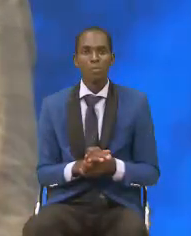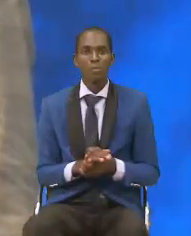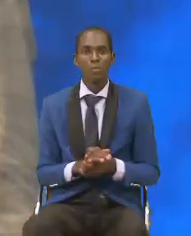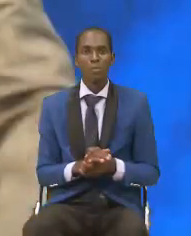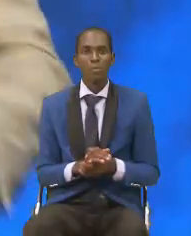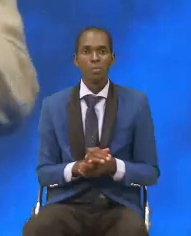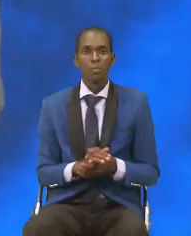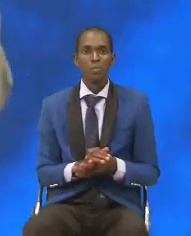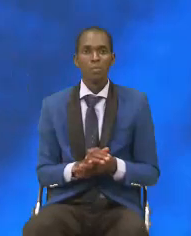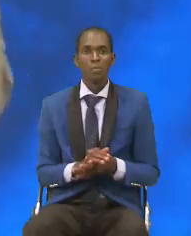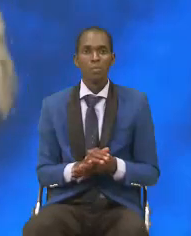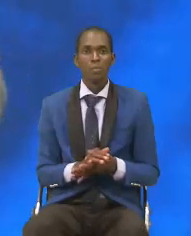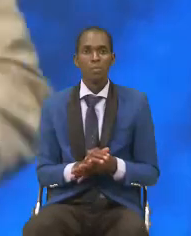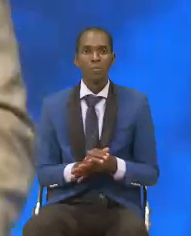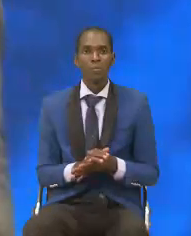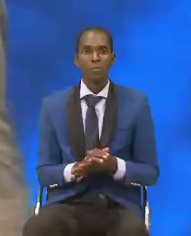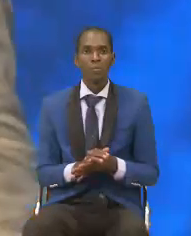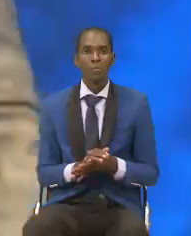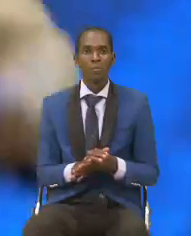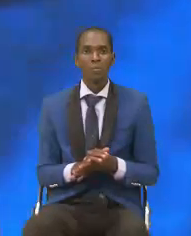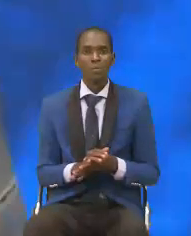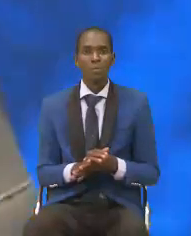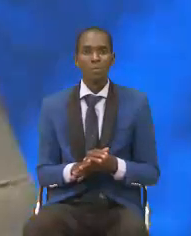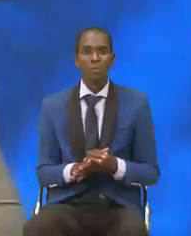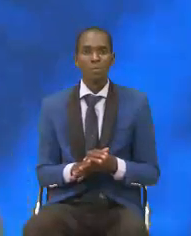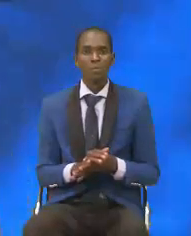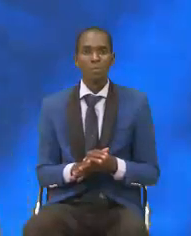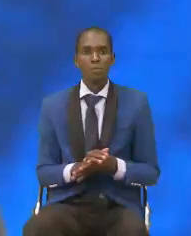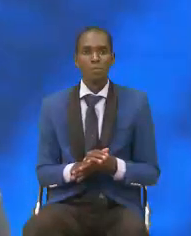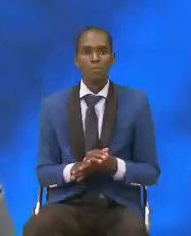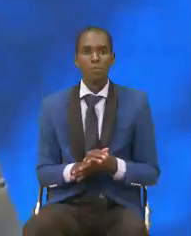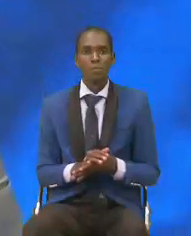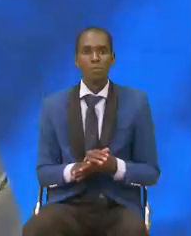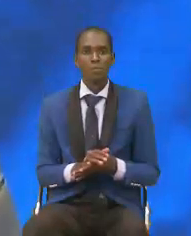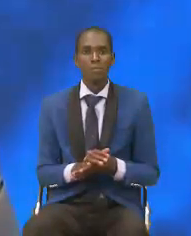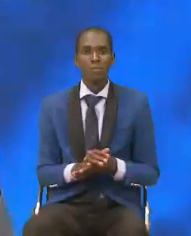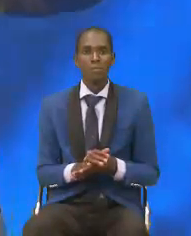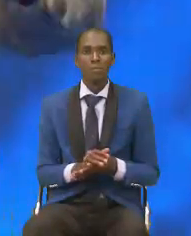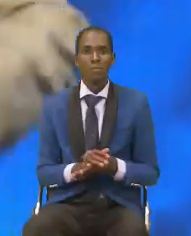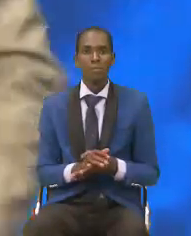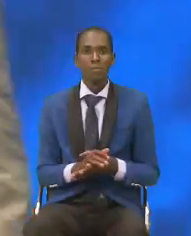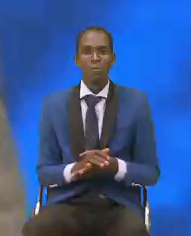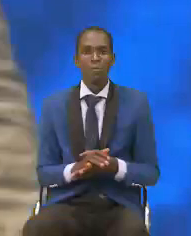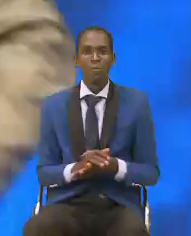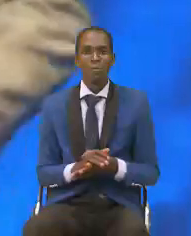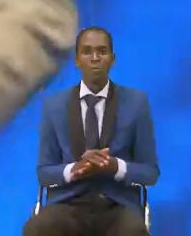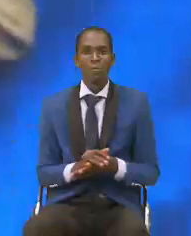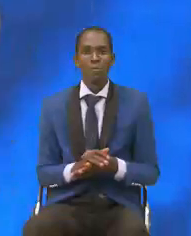who said he had prayed this last prayer and that sister was waiting and looking and while